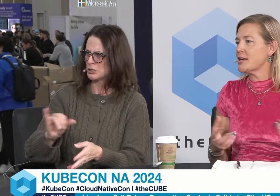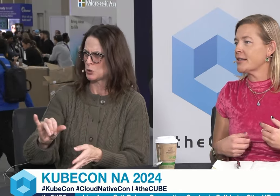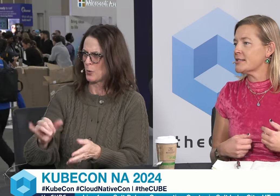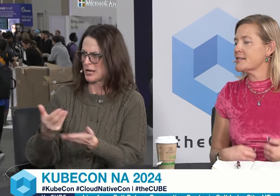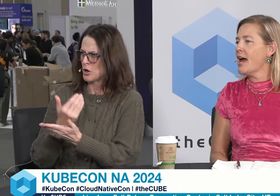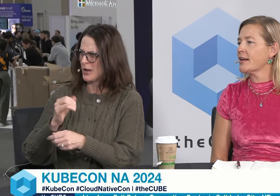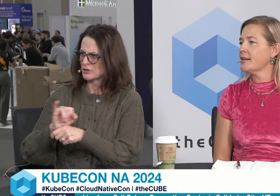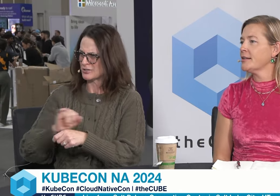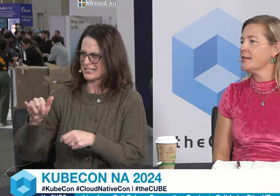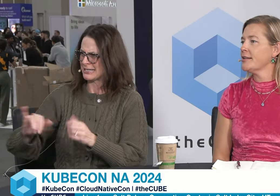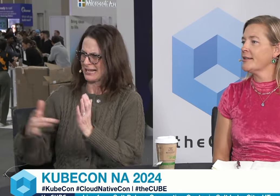industries like this in tech?